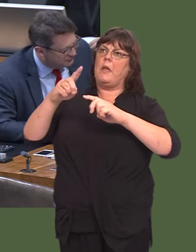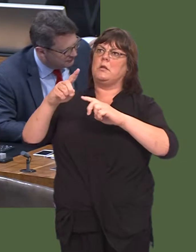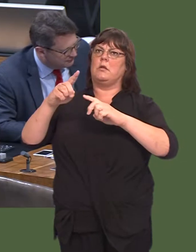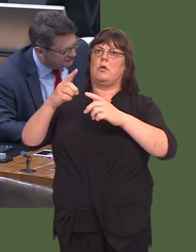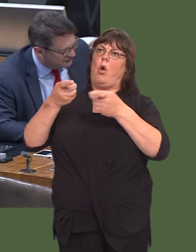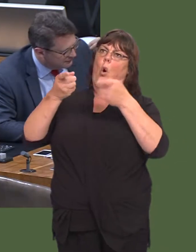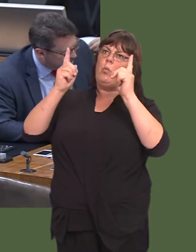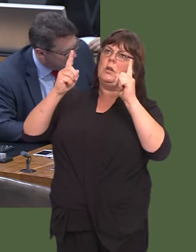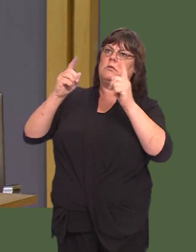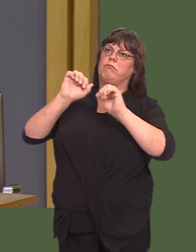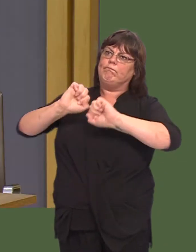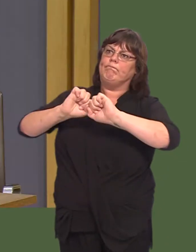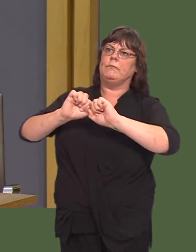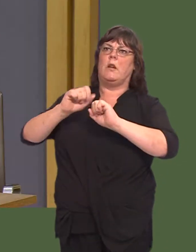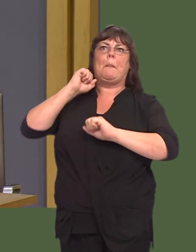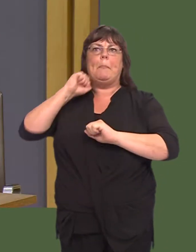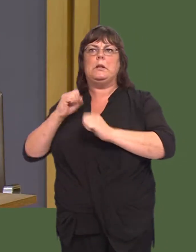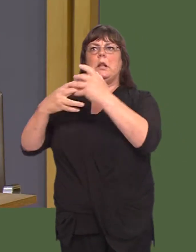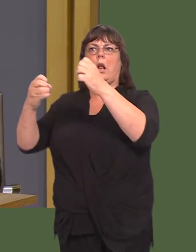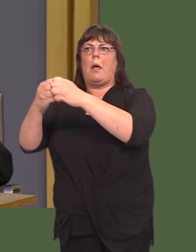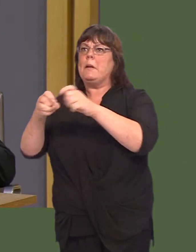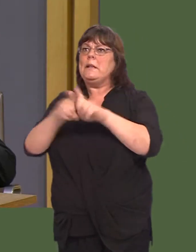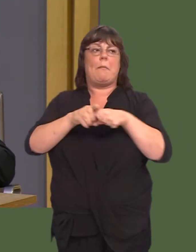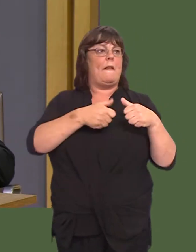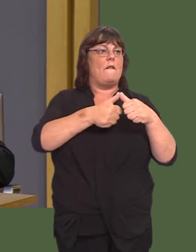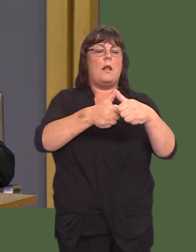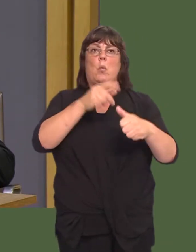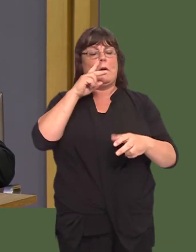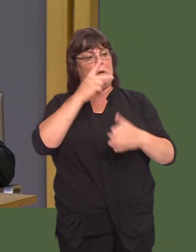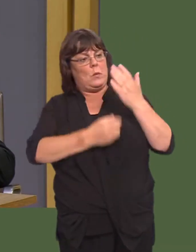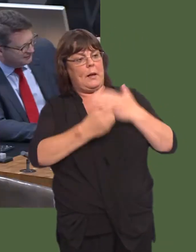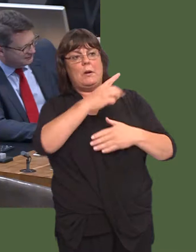that fans could be? We saw in Swansea City the resurrection of that club because of the dedication and the